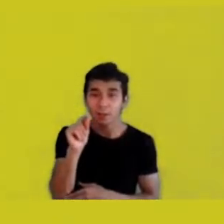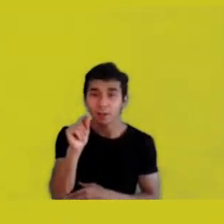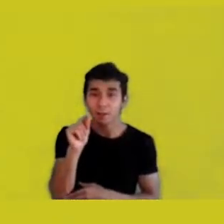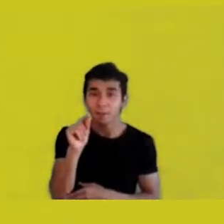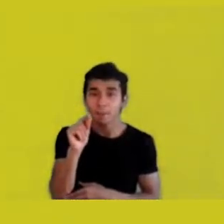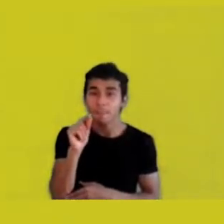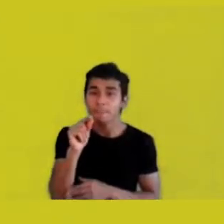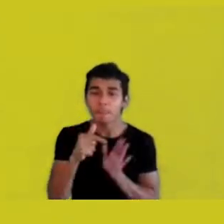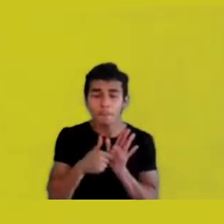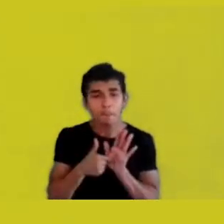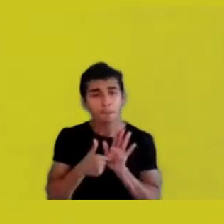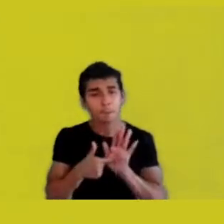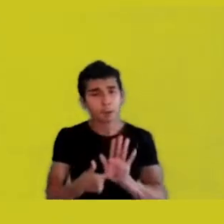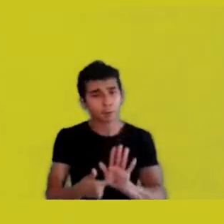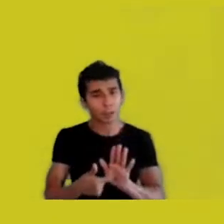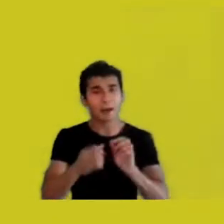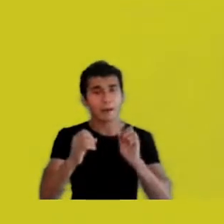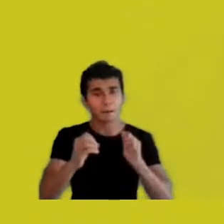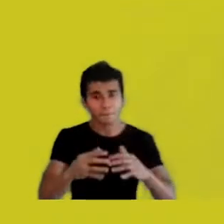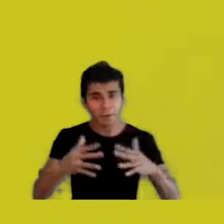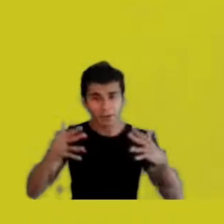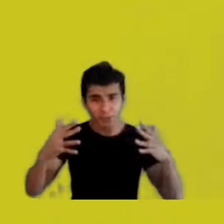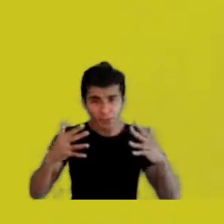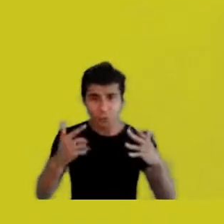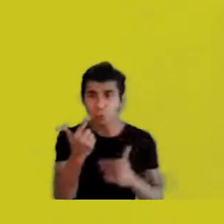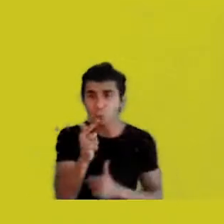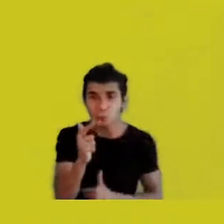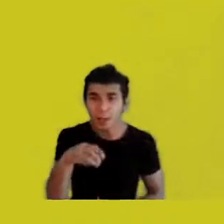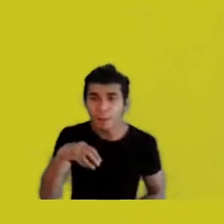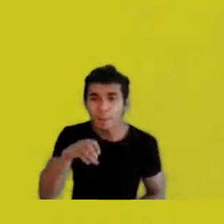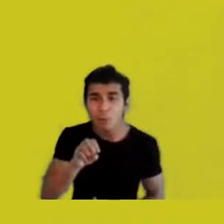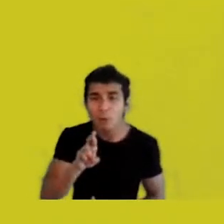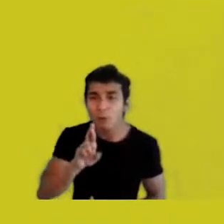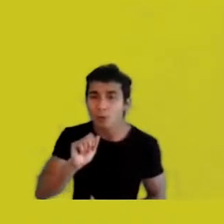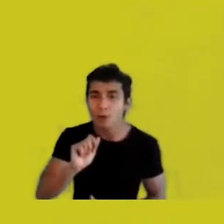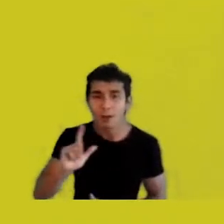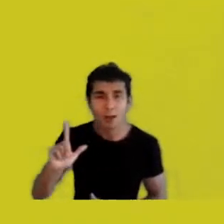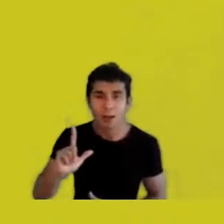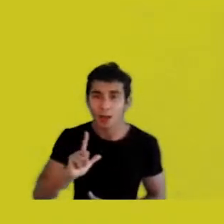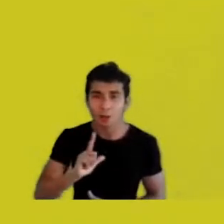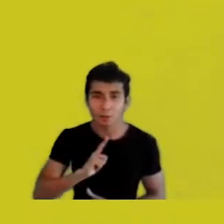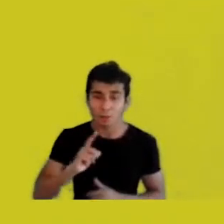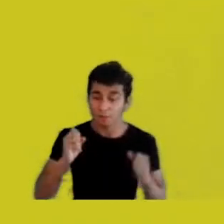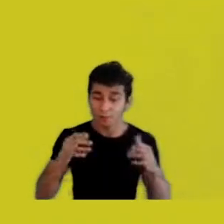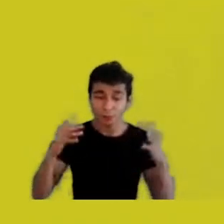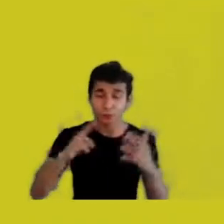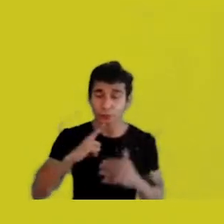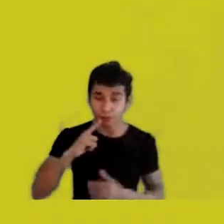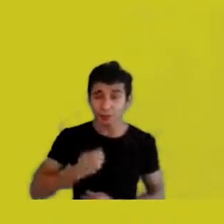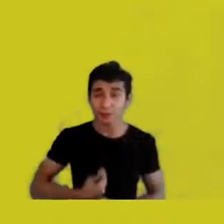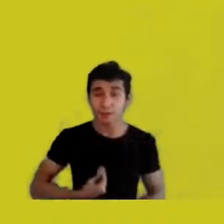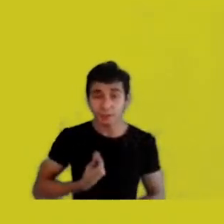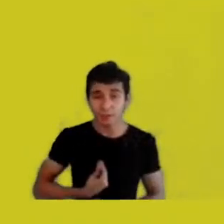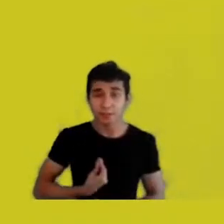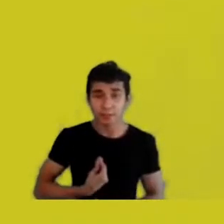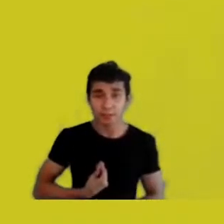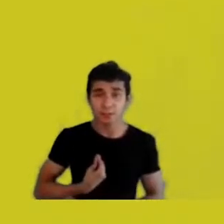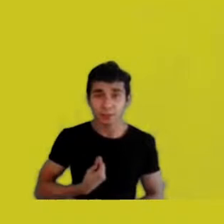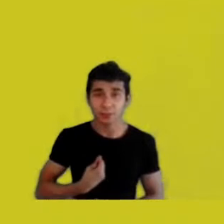of sorcerers’ existences. So, sorcerers’ existences as enchanting existences,